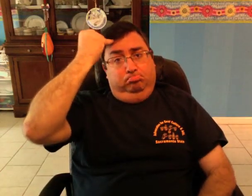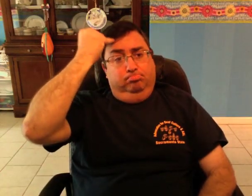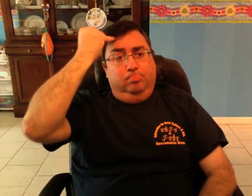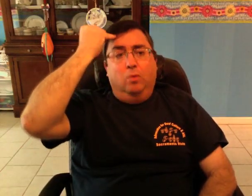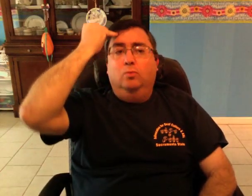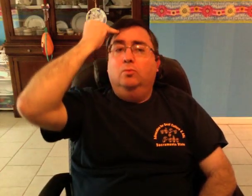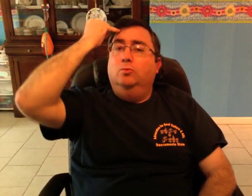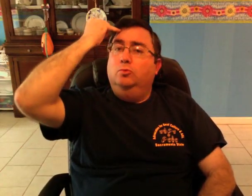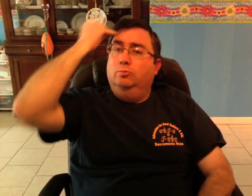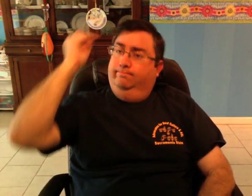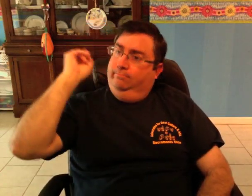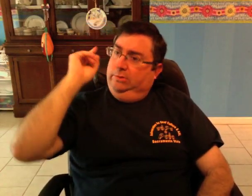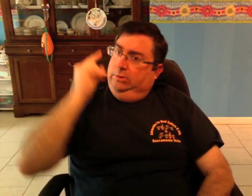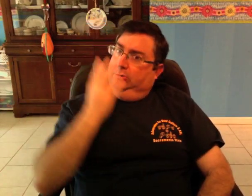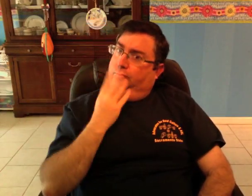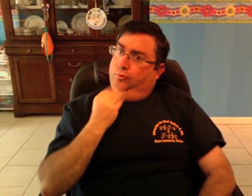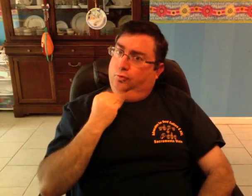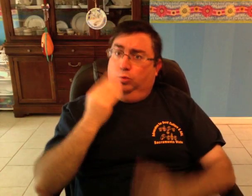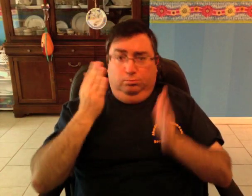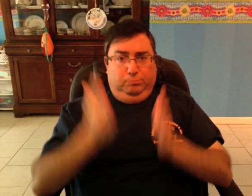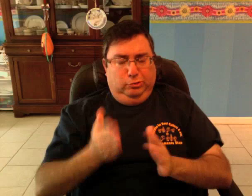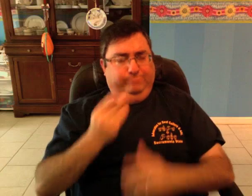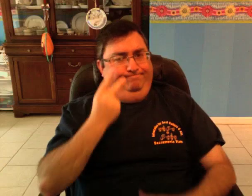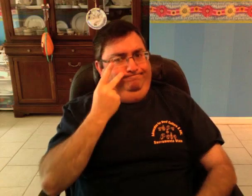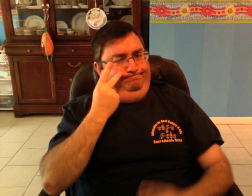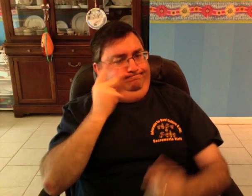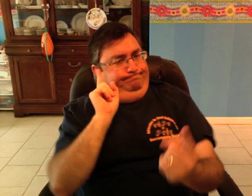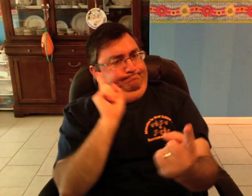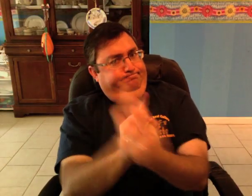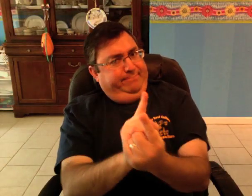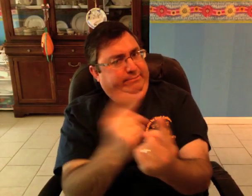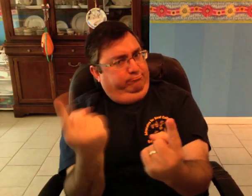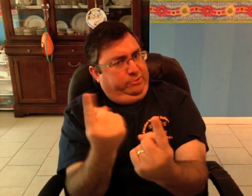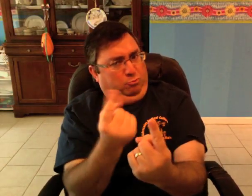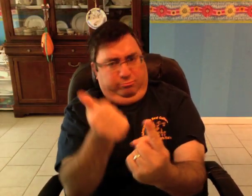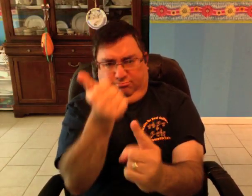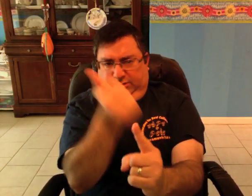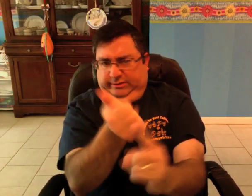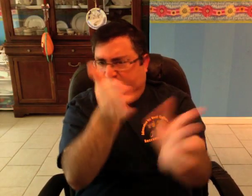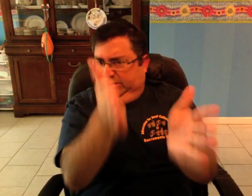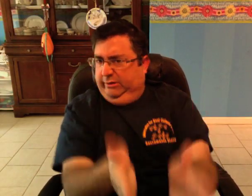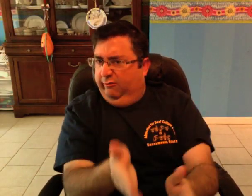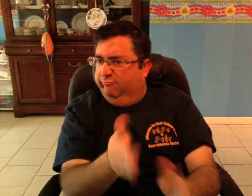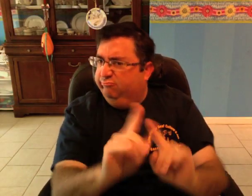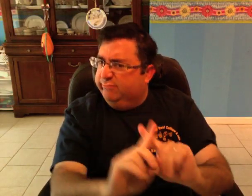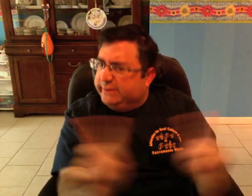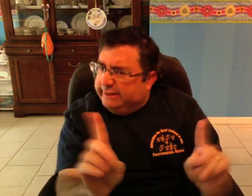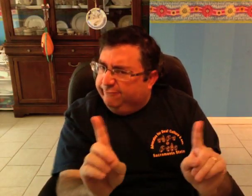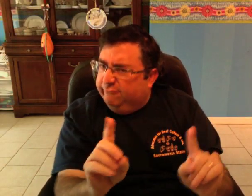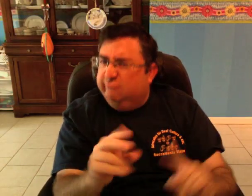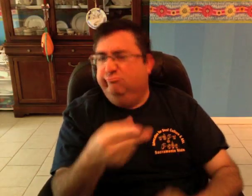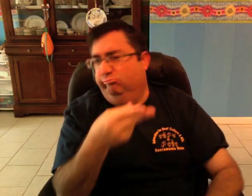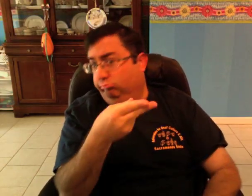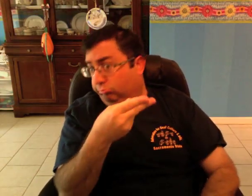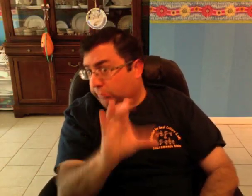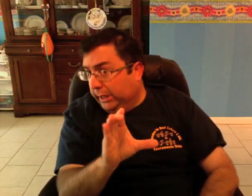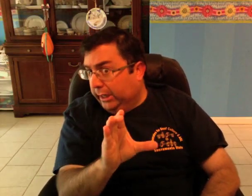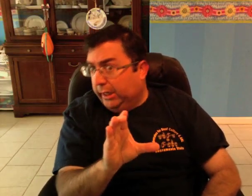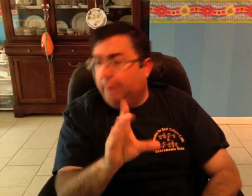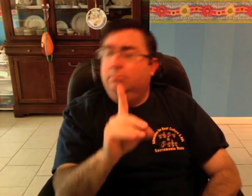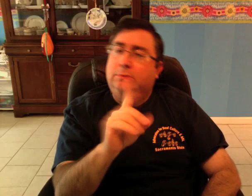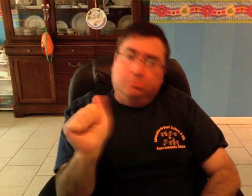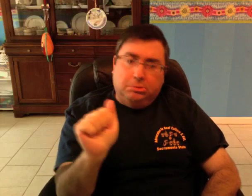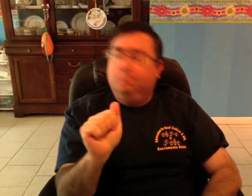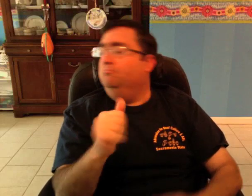a Jewish person meets a person who is different, such as handicapped or disabled,